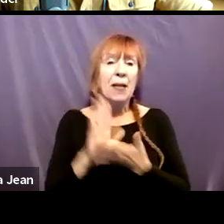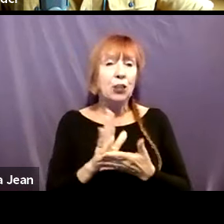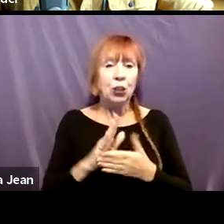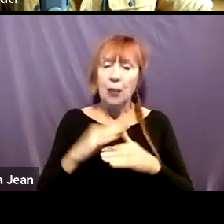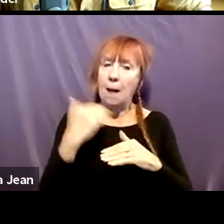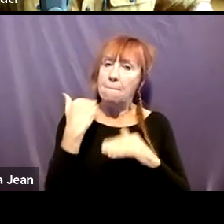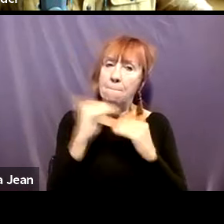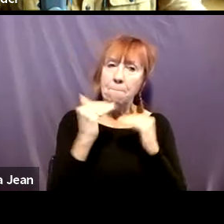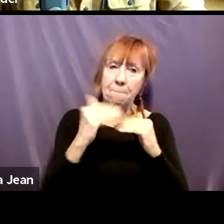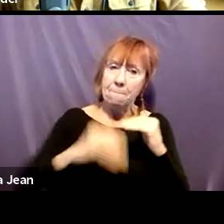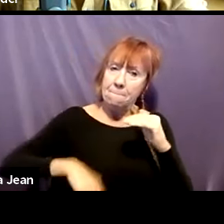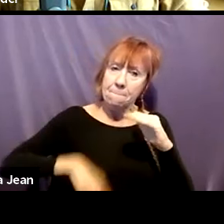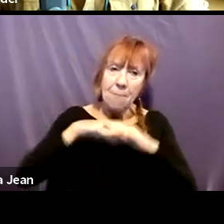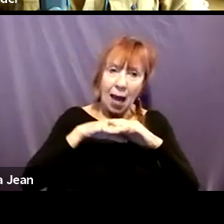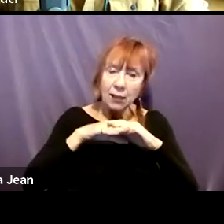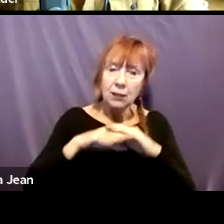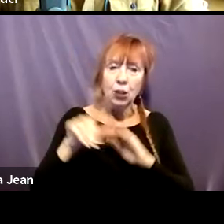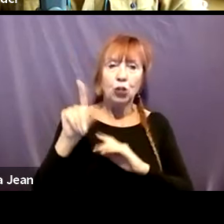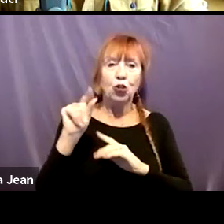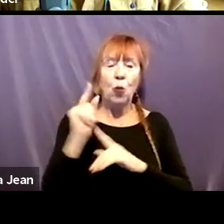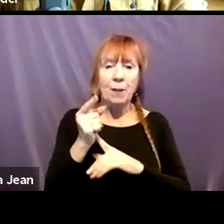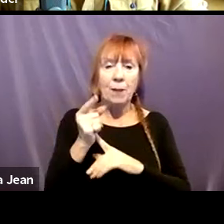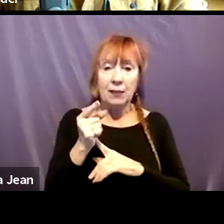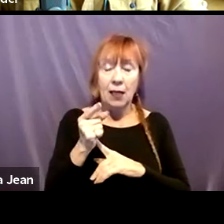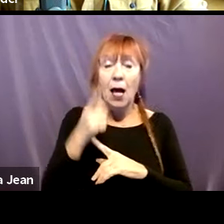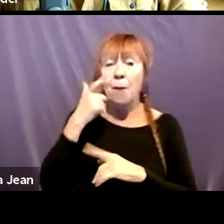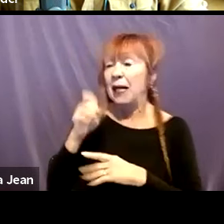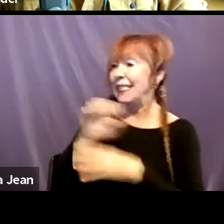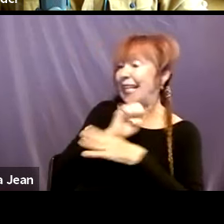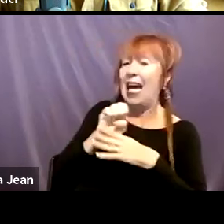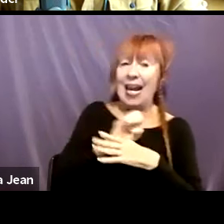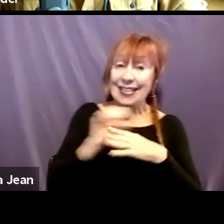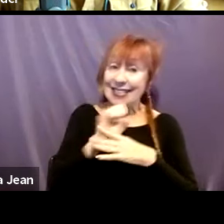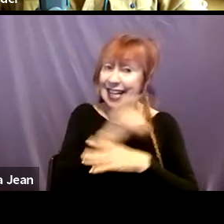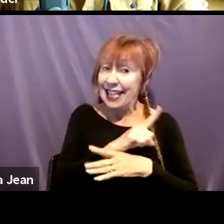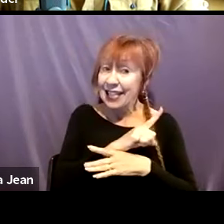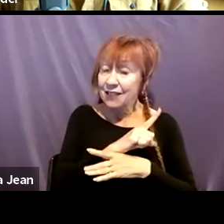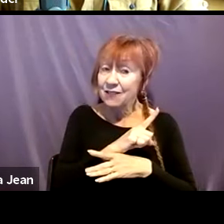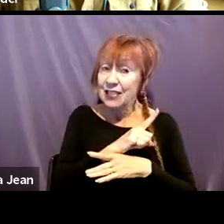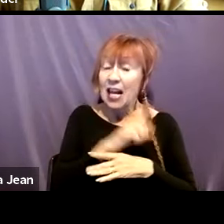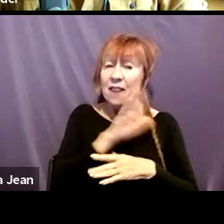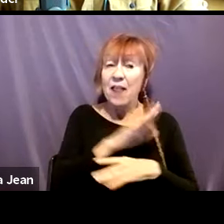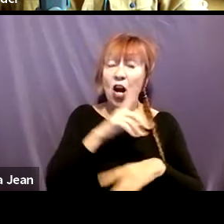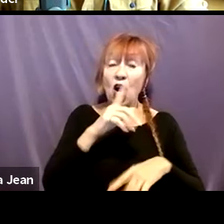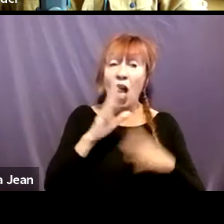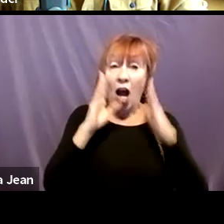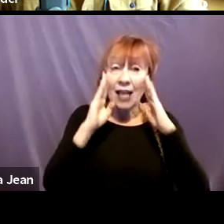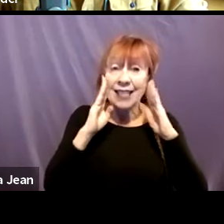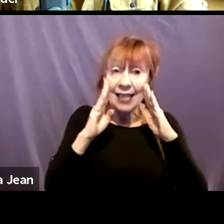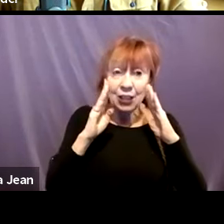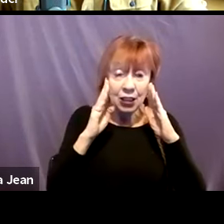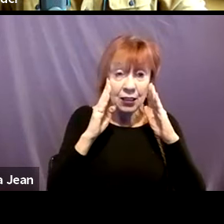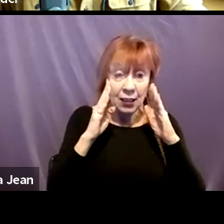because executive's attention spans are very small. And so you're pitching, and they've got a pitch meeting 15 minutes after you,